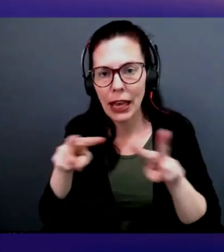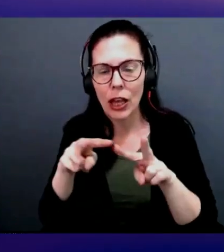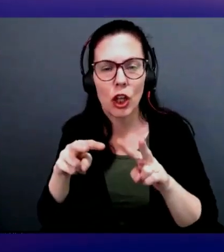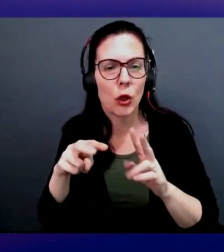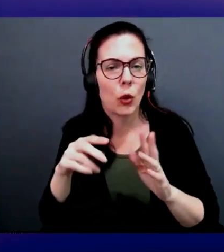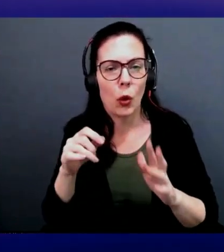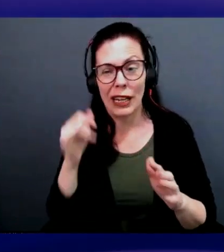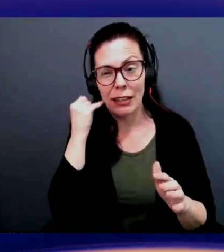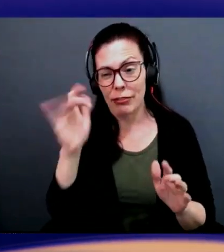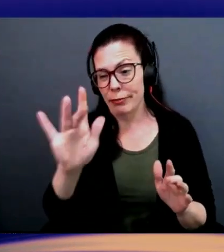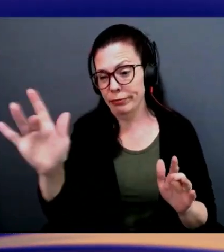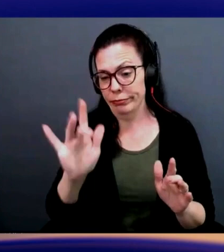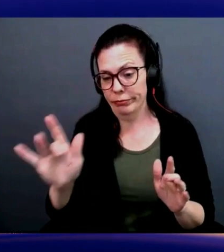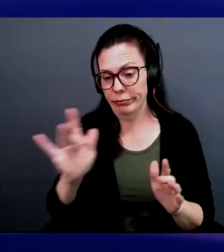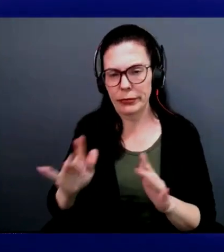Because again, in all these cases,